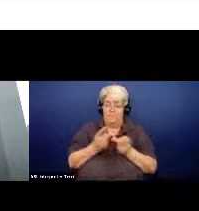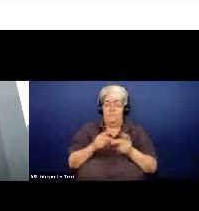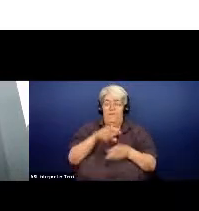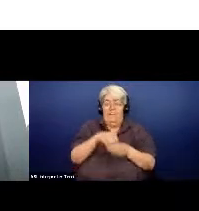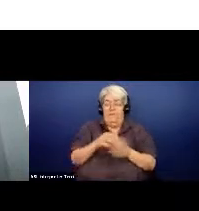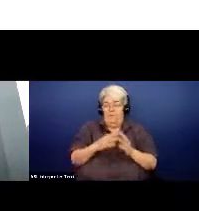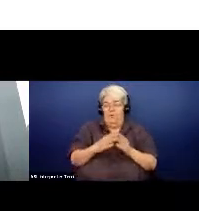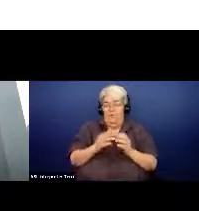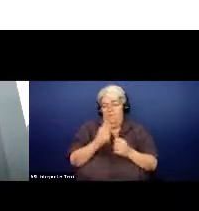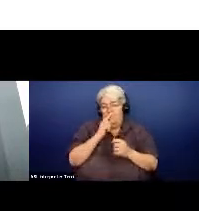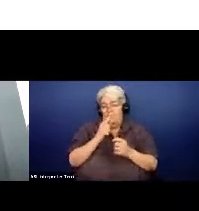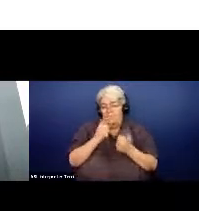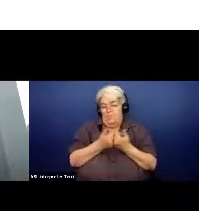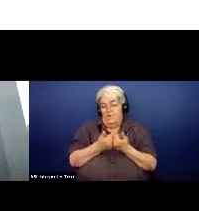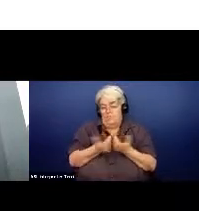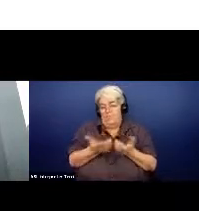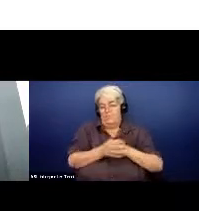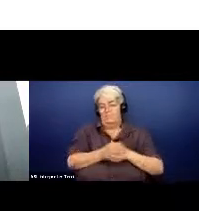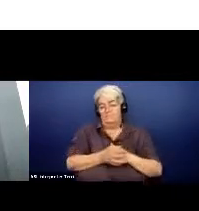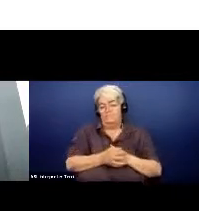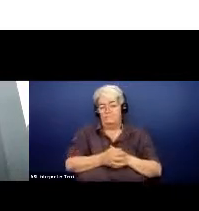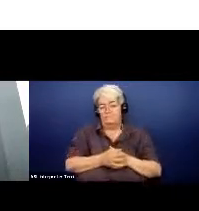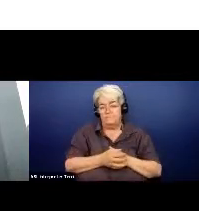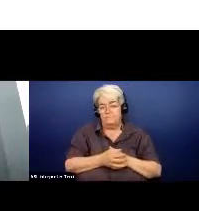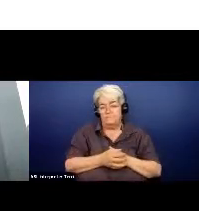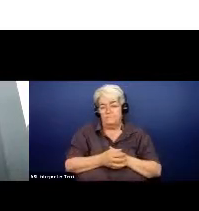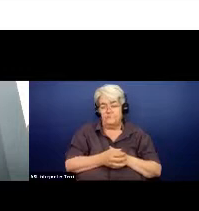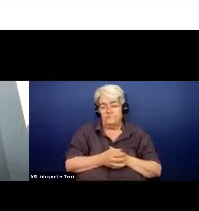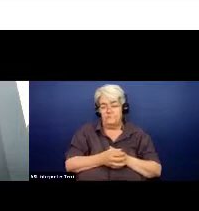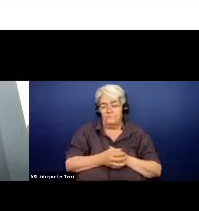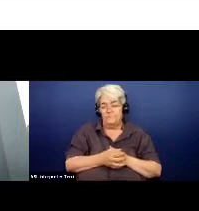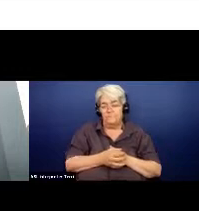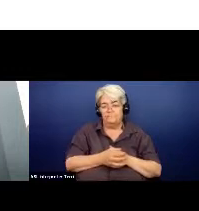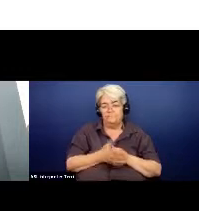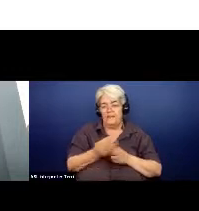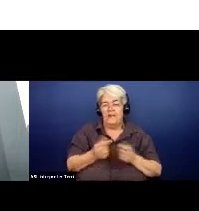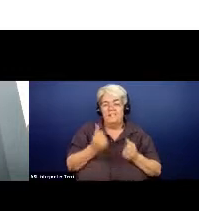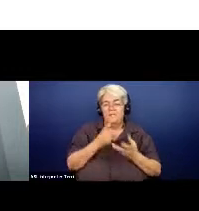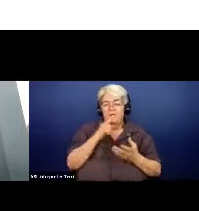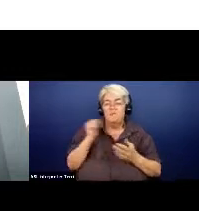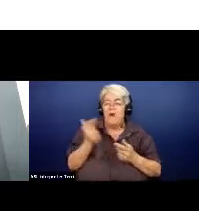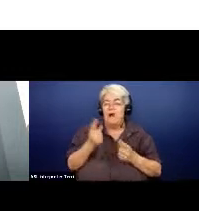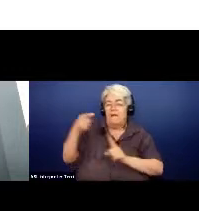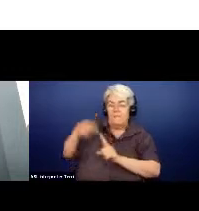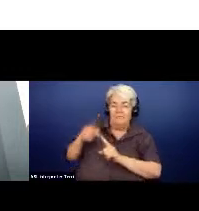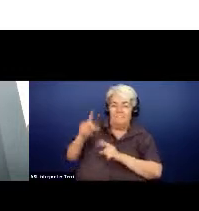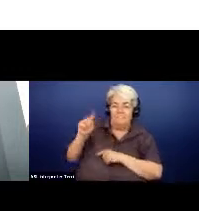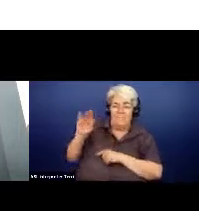you know, we -- none of them were specifically directed with people with traumatic brain injury. There was a lot of overlap. We wanted